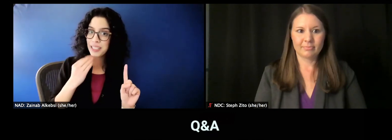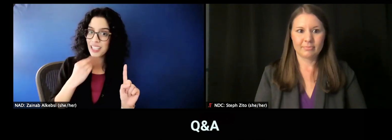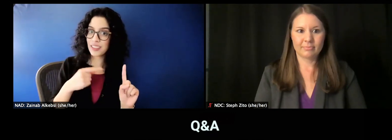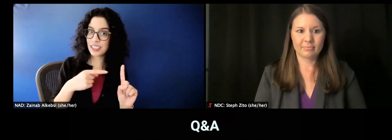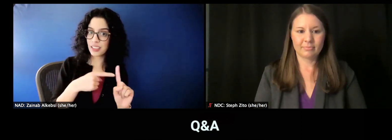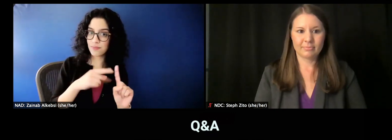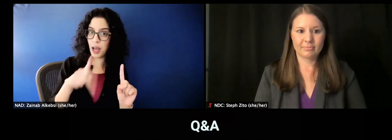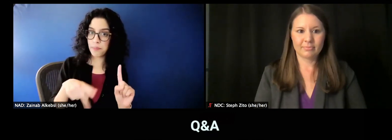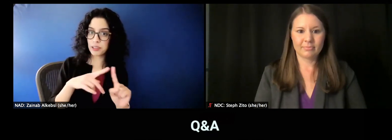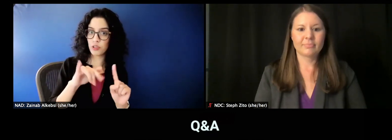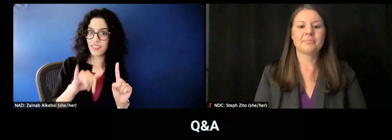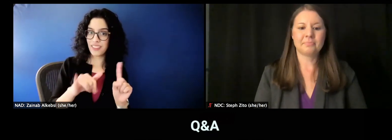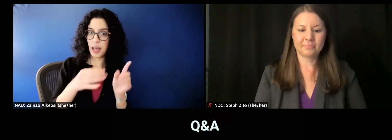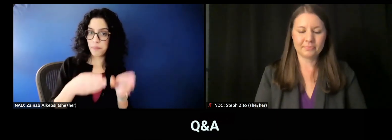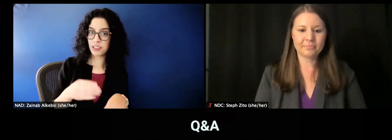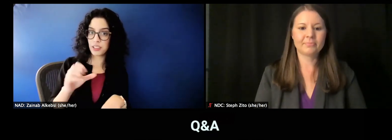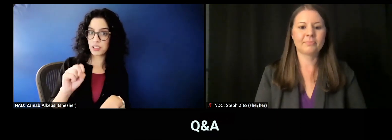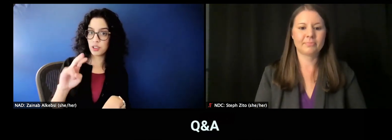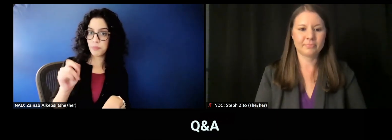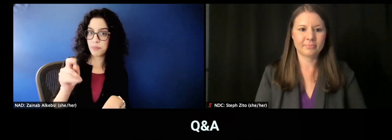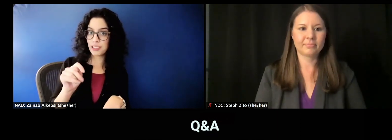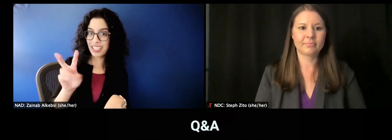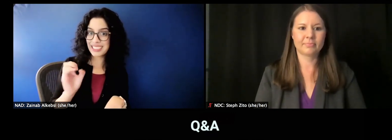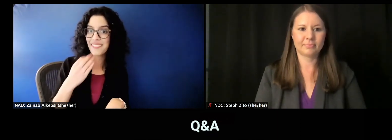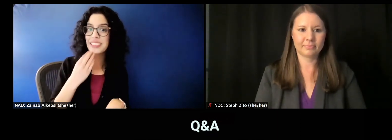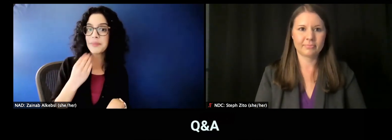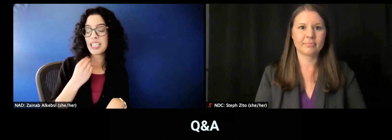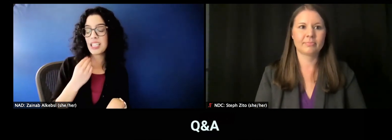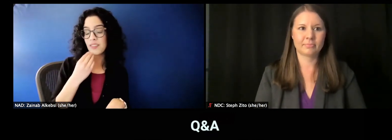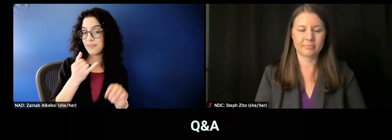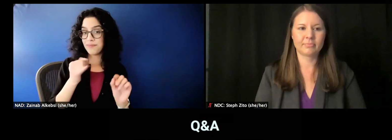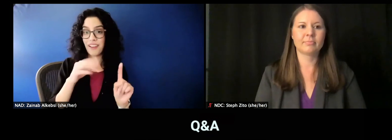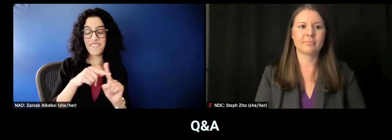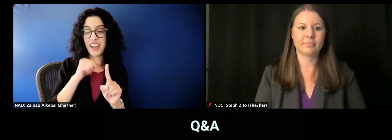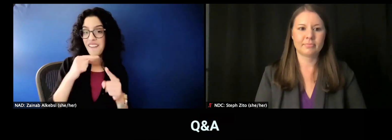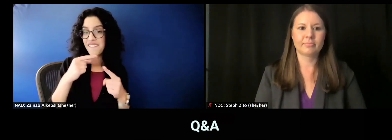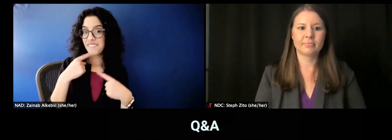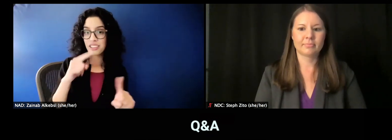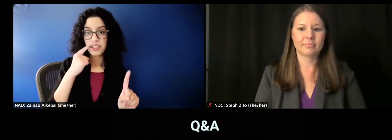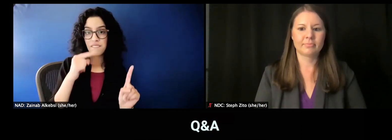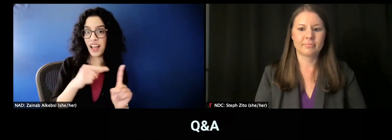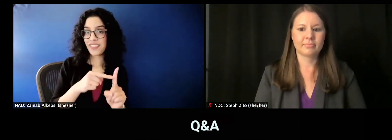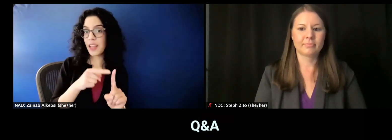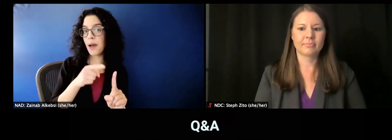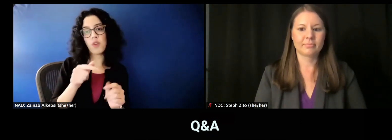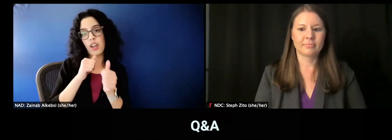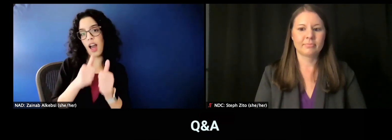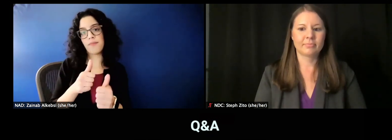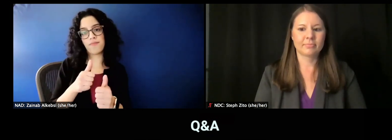And again, it is the subjective experience of the individual that is going to guide the institution in providing accommodations